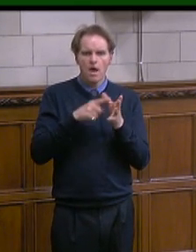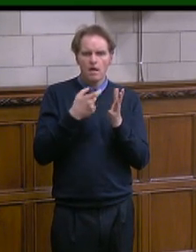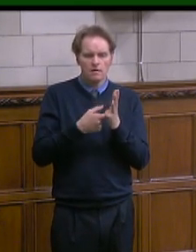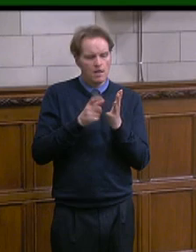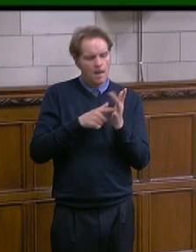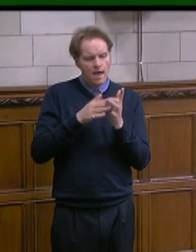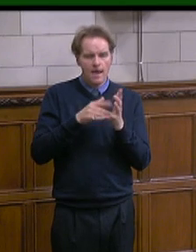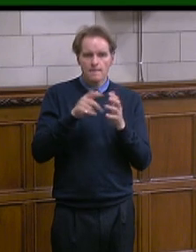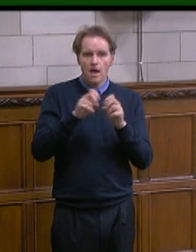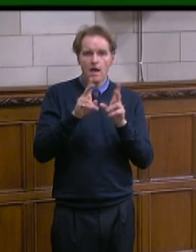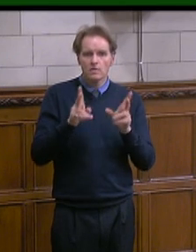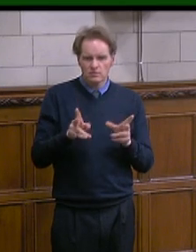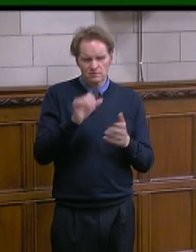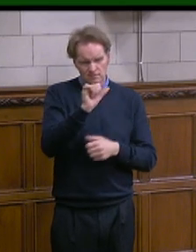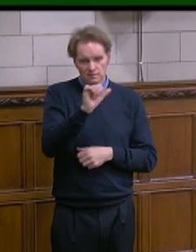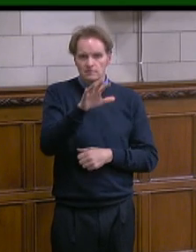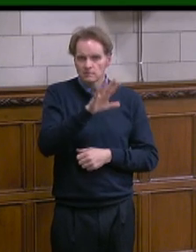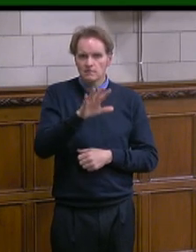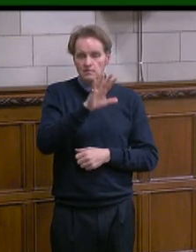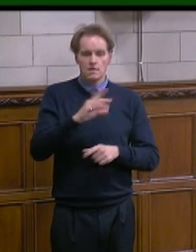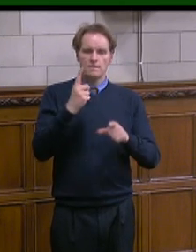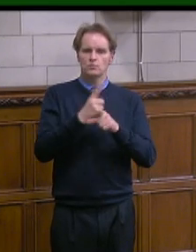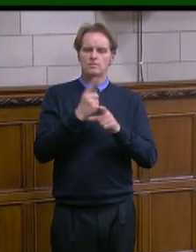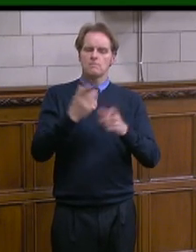Fitzpatrick) speak about equality.